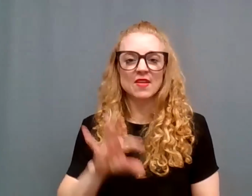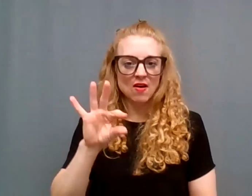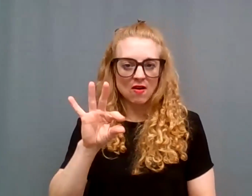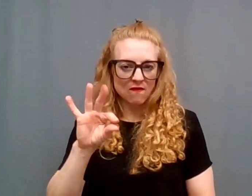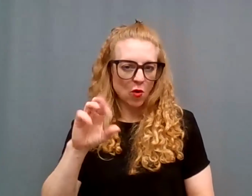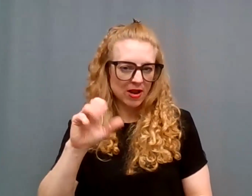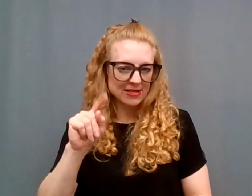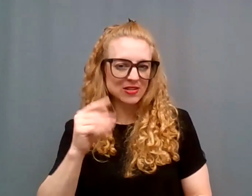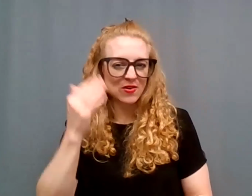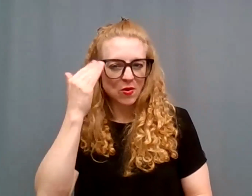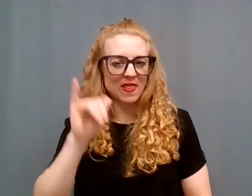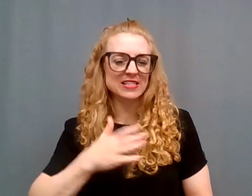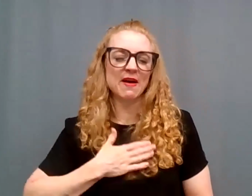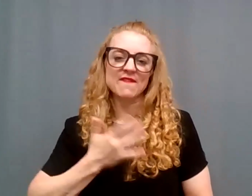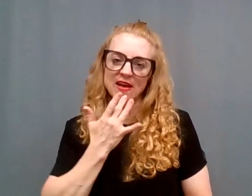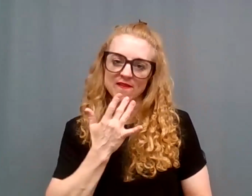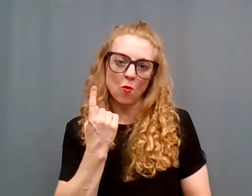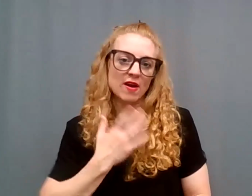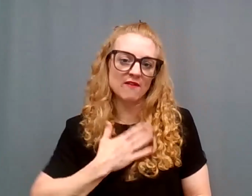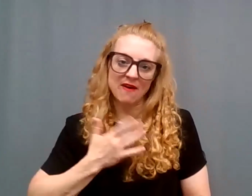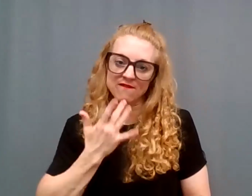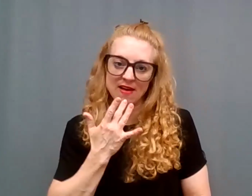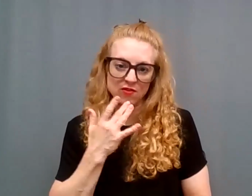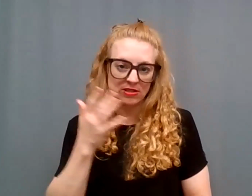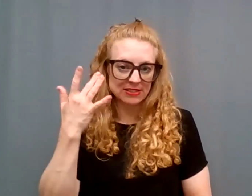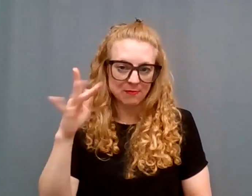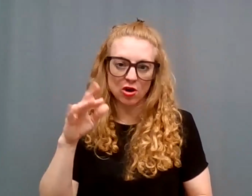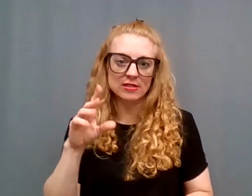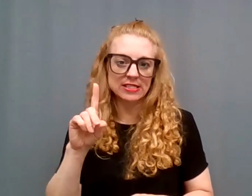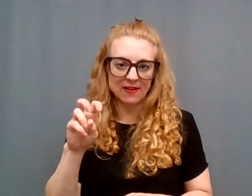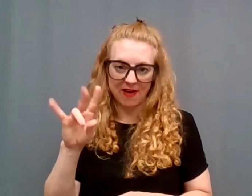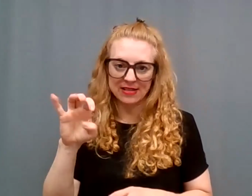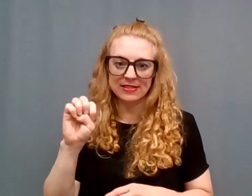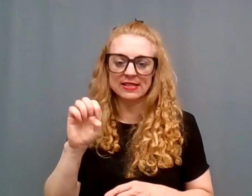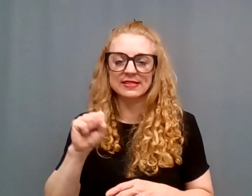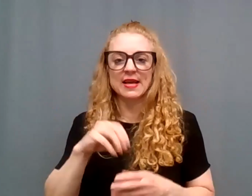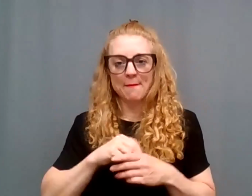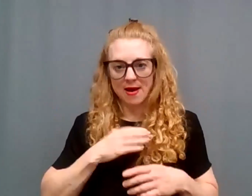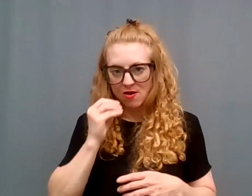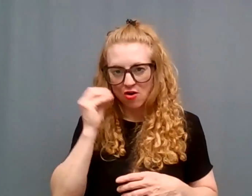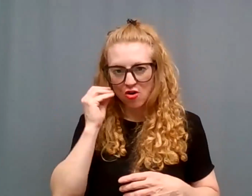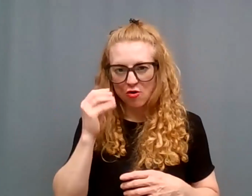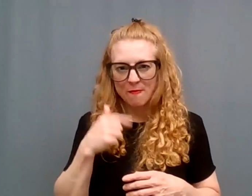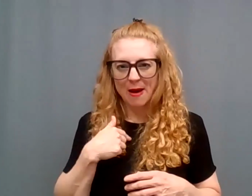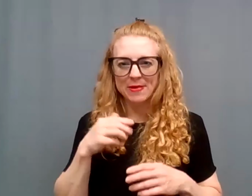favorite um one of my favorite smart devices in my home I'm gonna go ahead and go camera on for